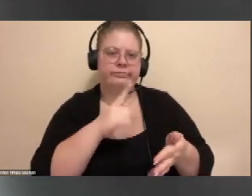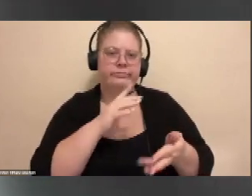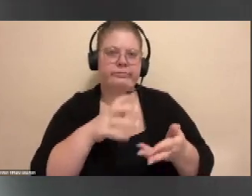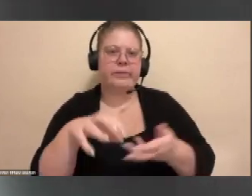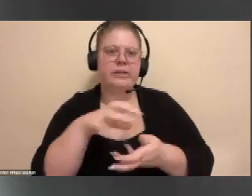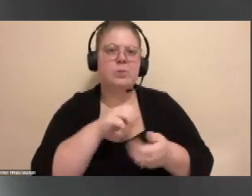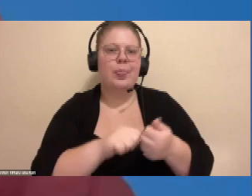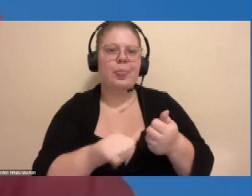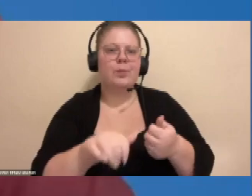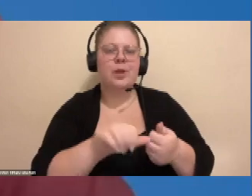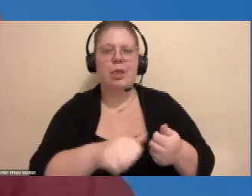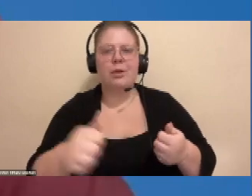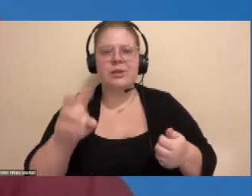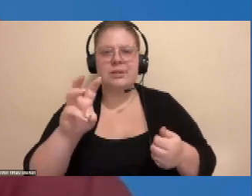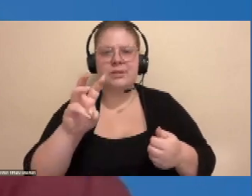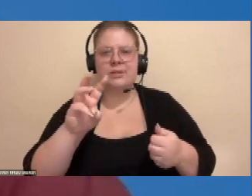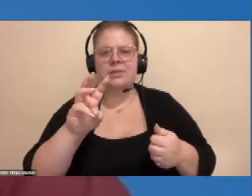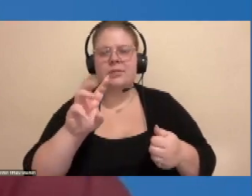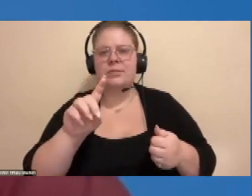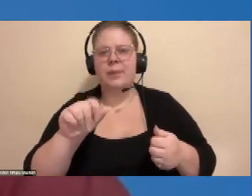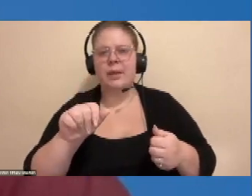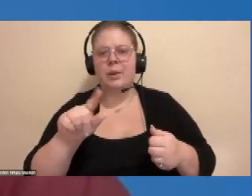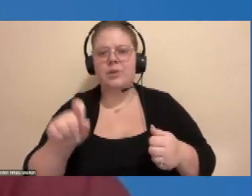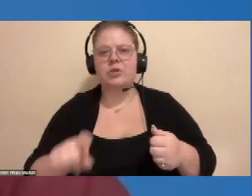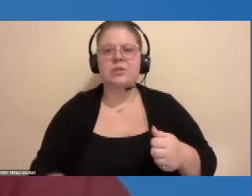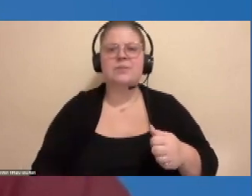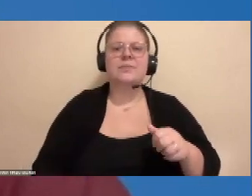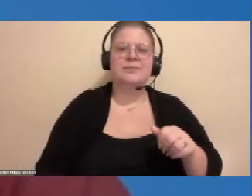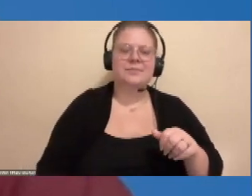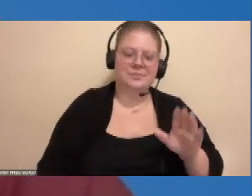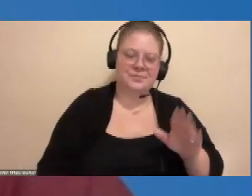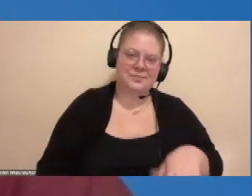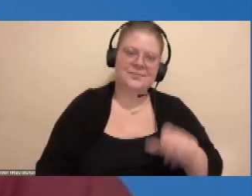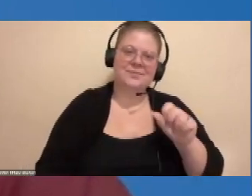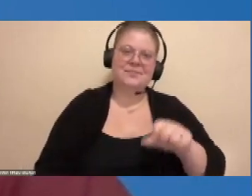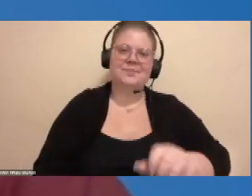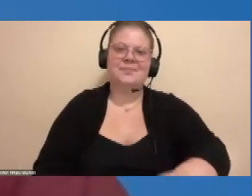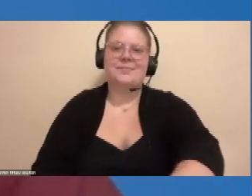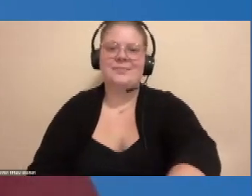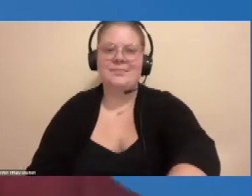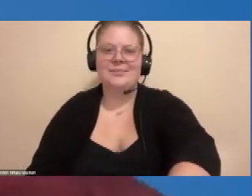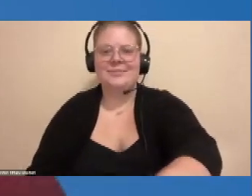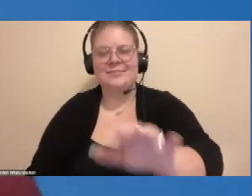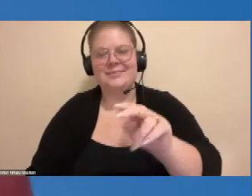I'll add another layer to this delicious cake.